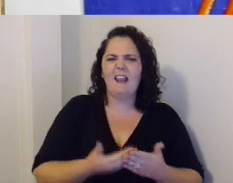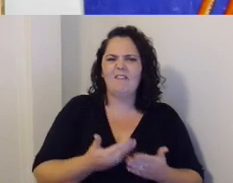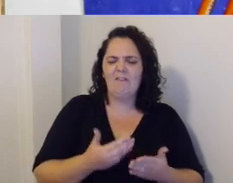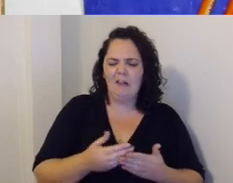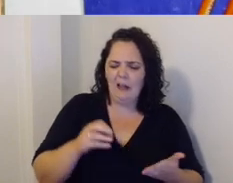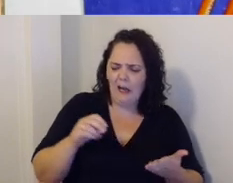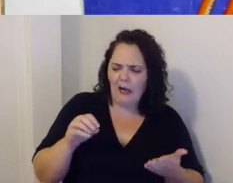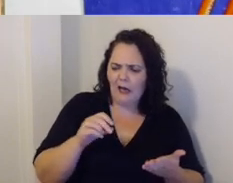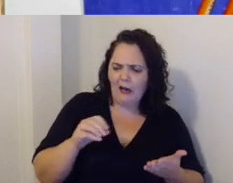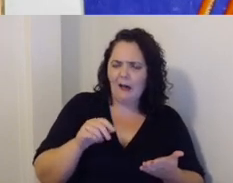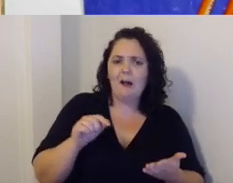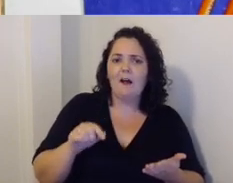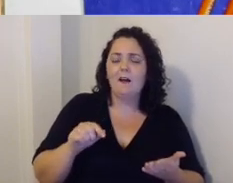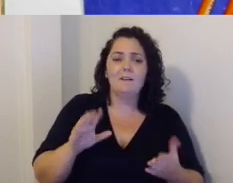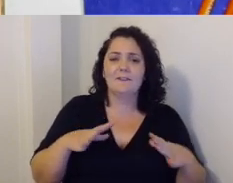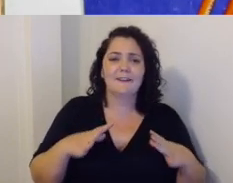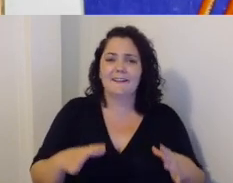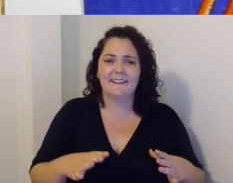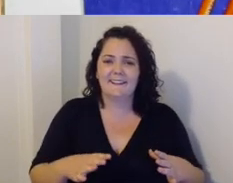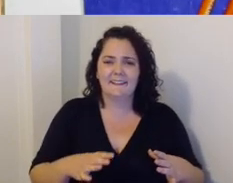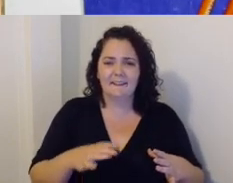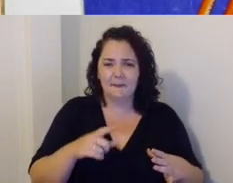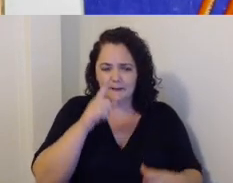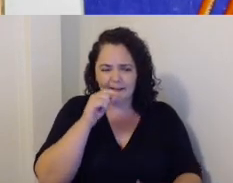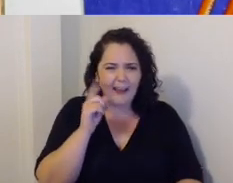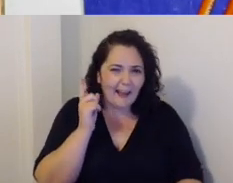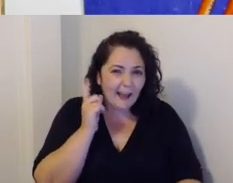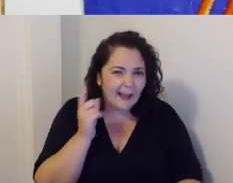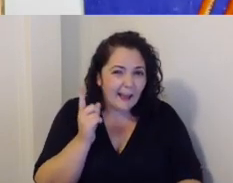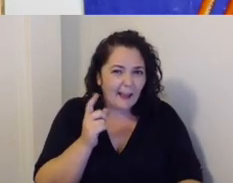that's existing on the surface that's fine and you probably can't hear it, I don't think my microphone